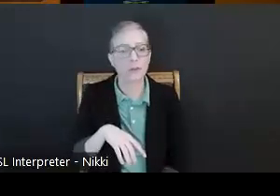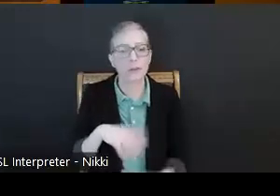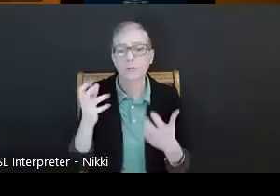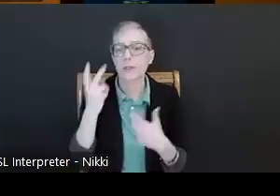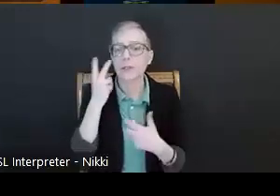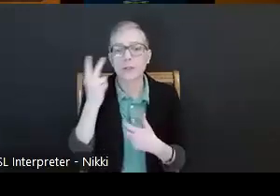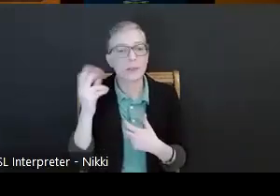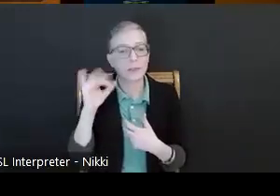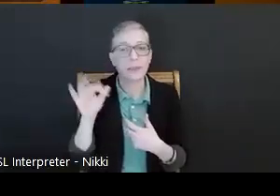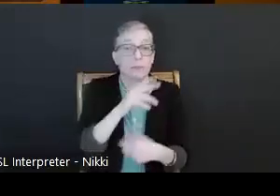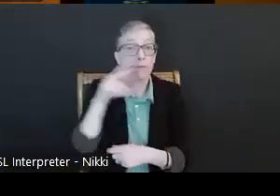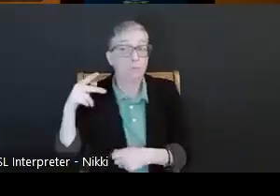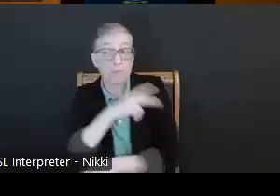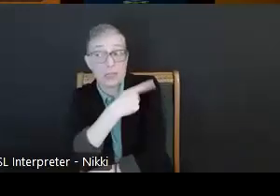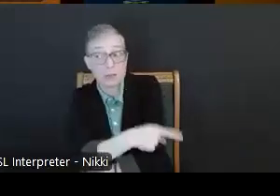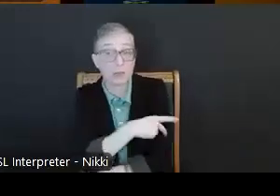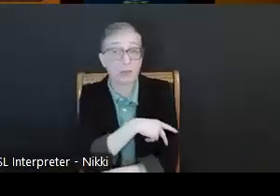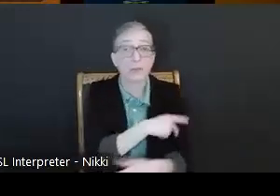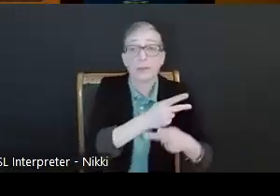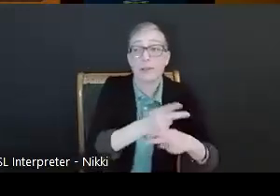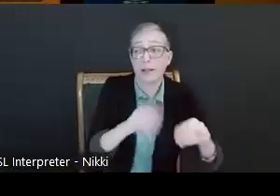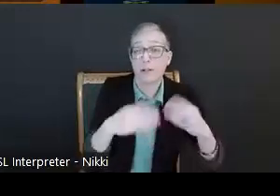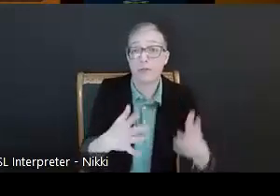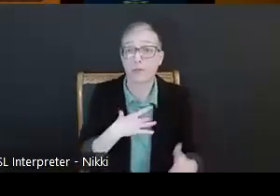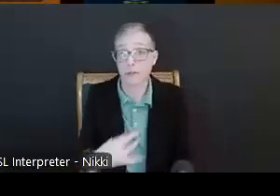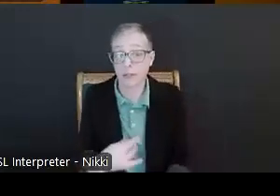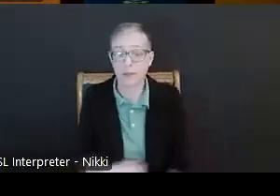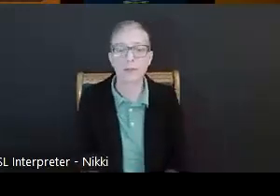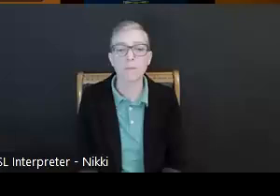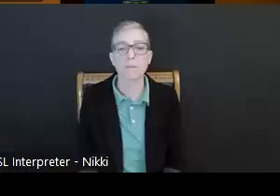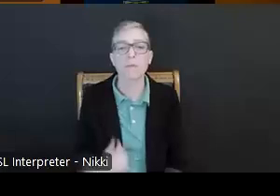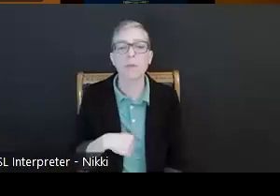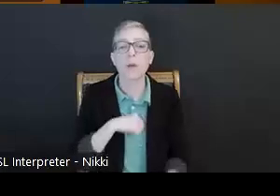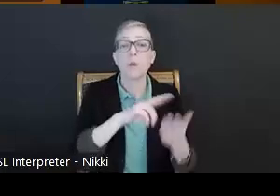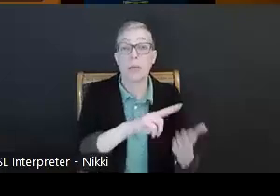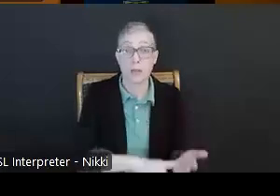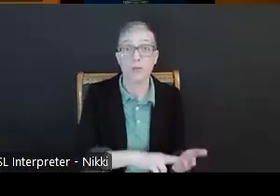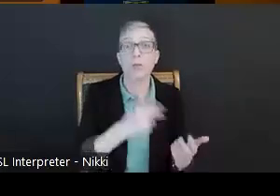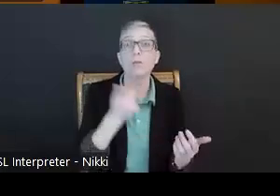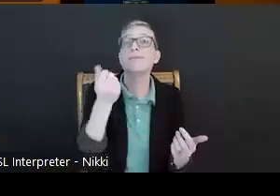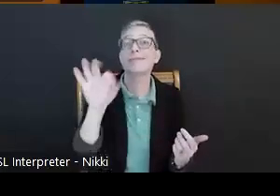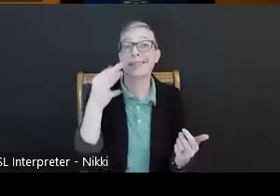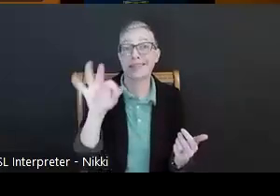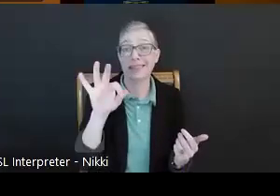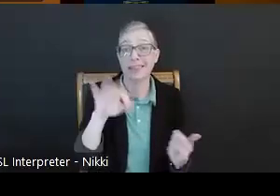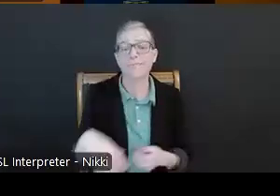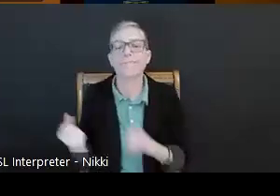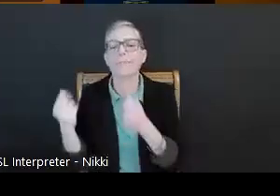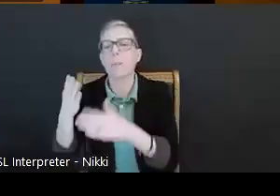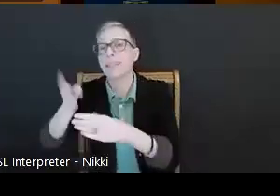caregivers liked it um we we enrolled 19 and 12 completed the entire intervention um the patients